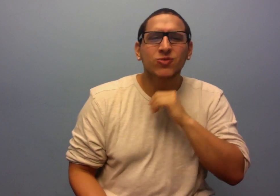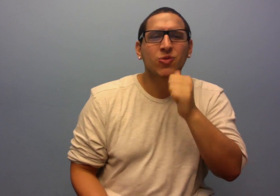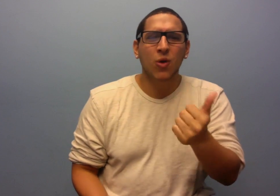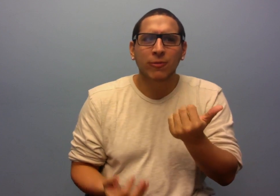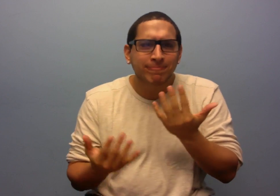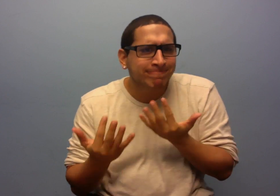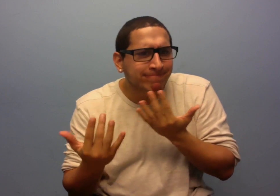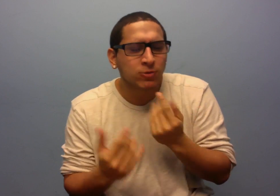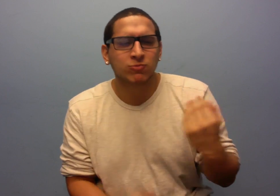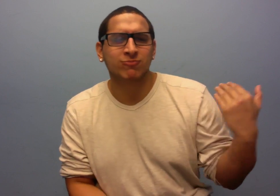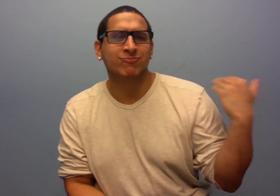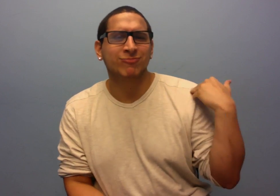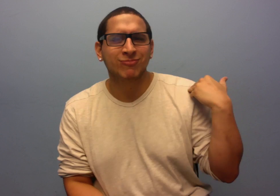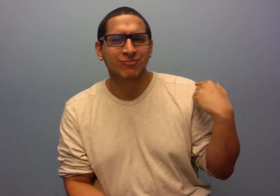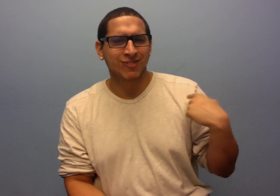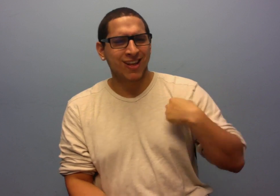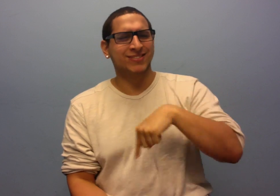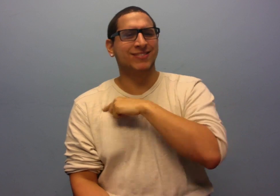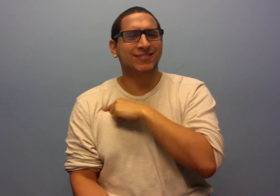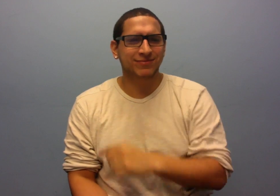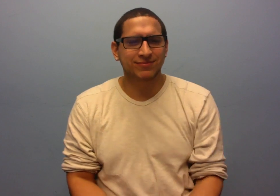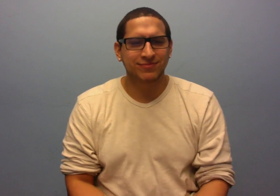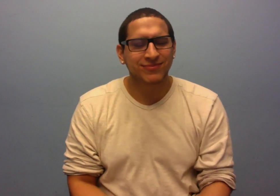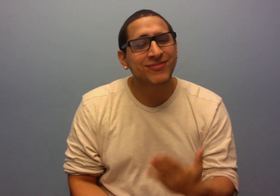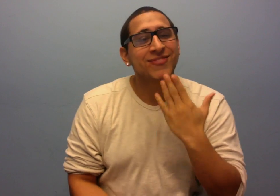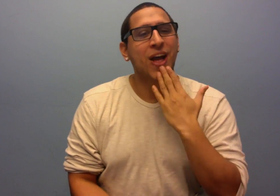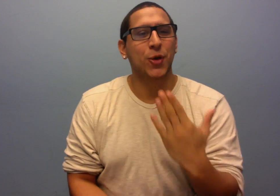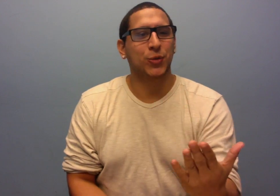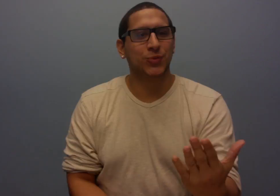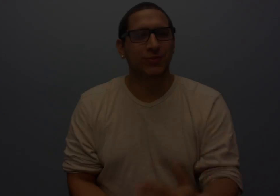Please do not hesitate to reach out to us! Thank you.